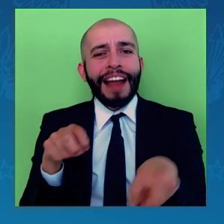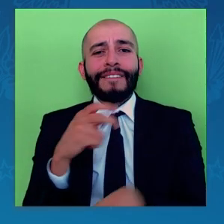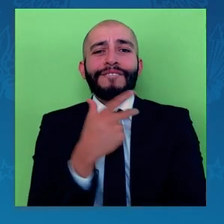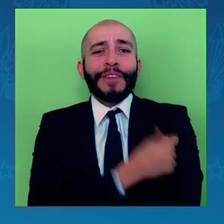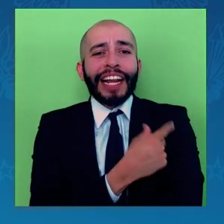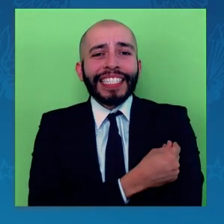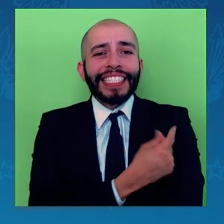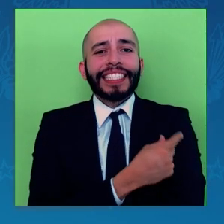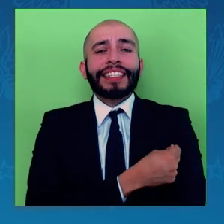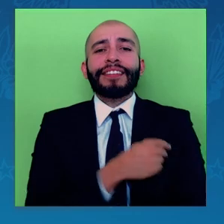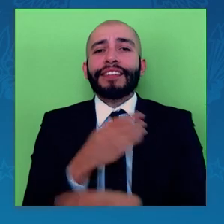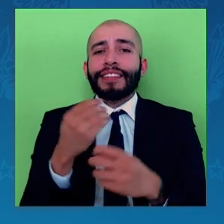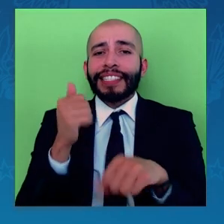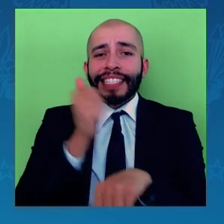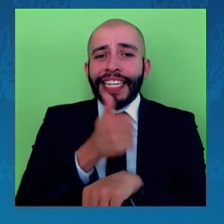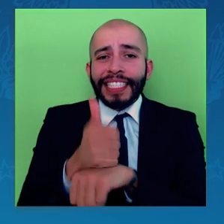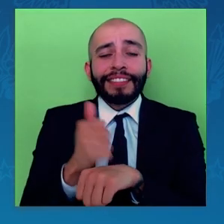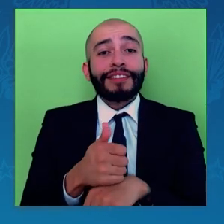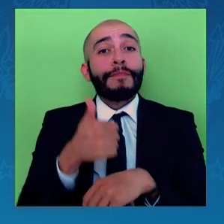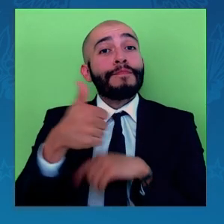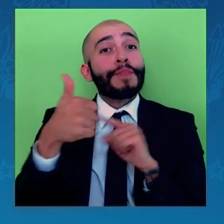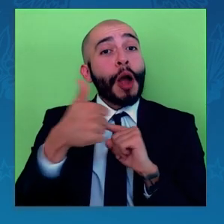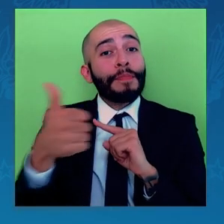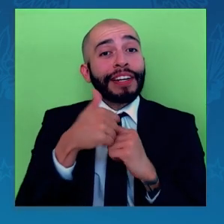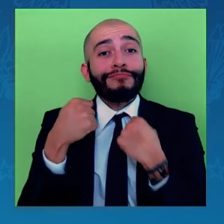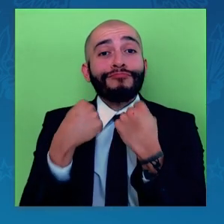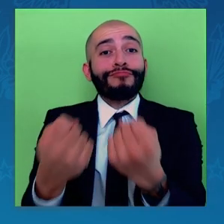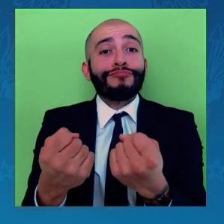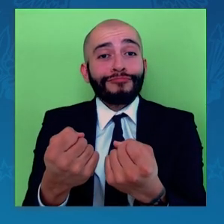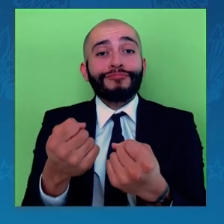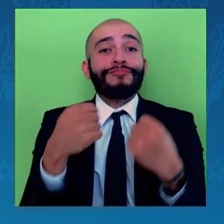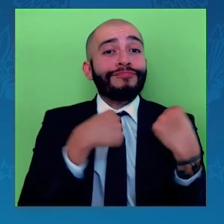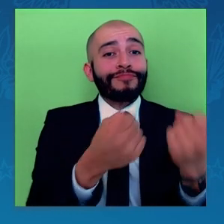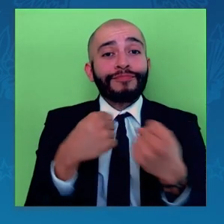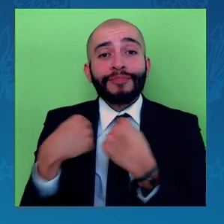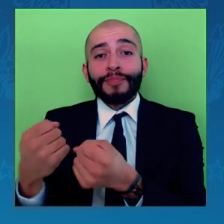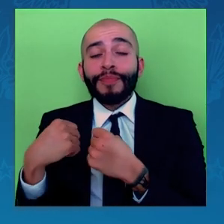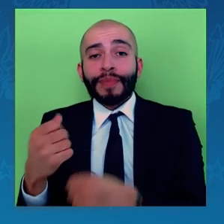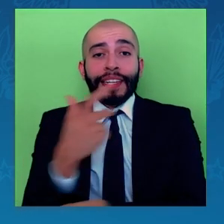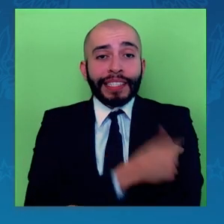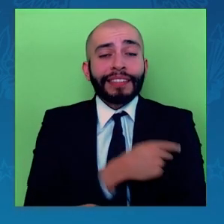that were the hardest hit and often found it very difficult to get to the centers of activity.